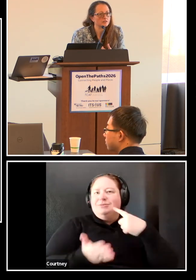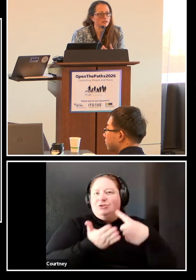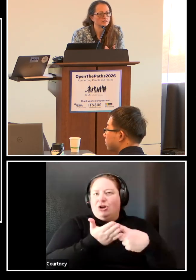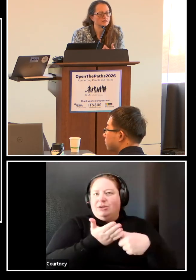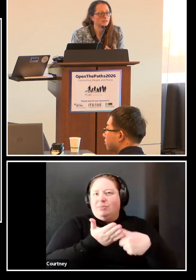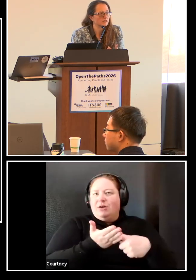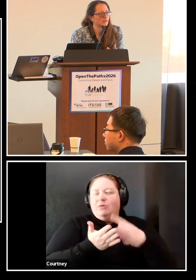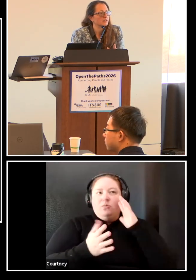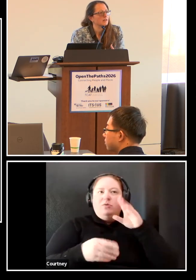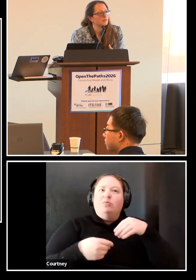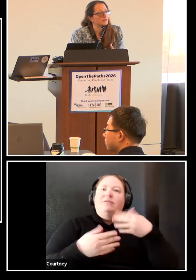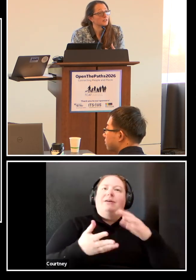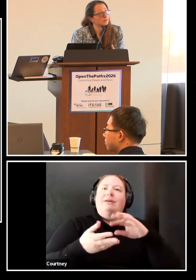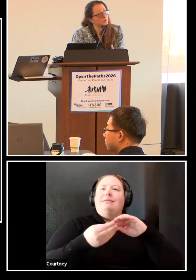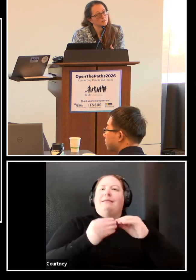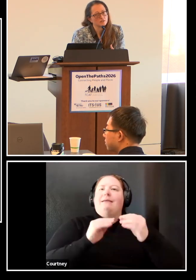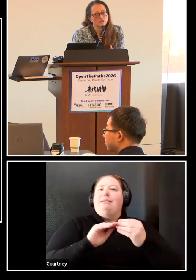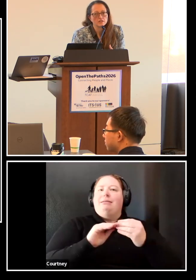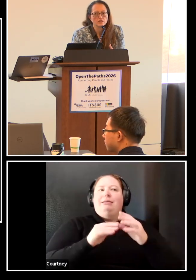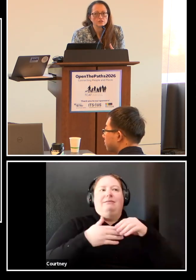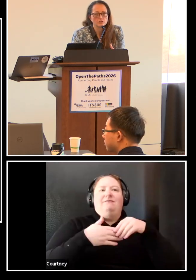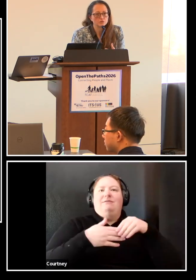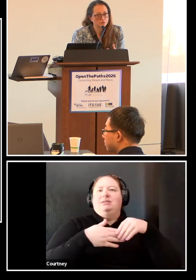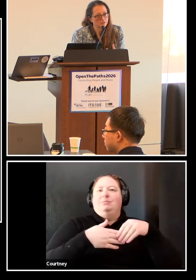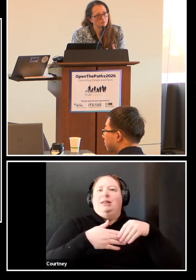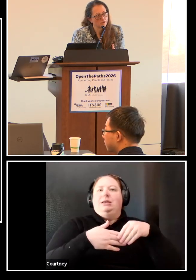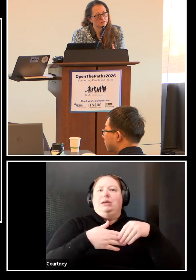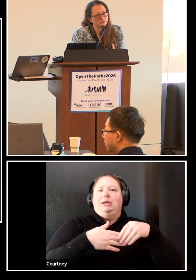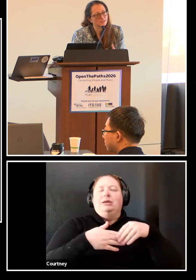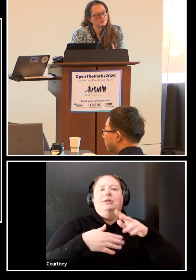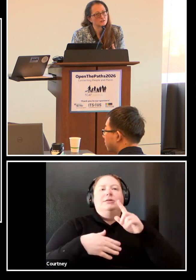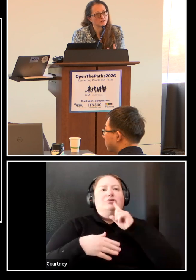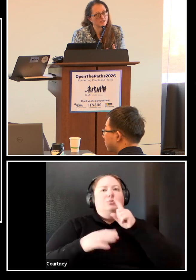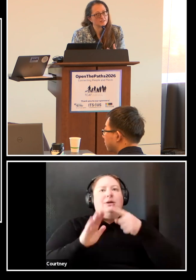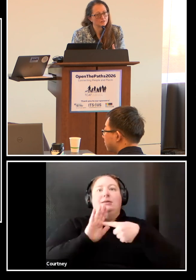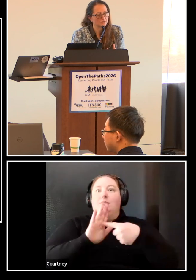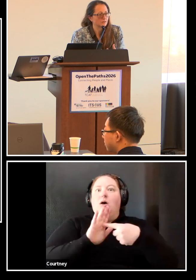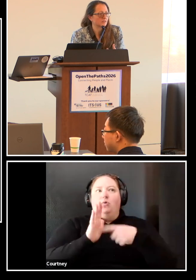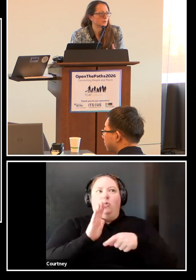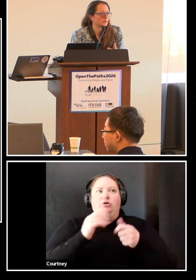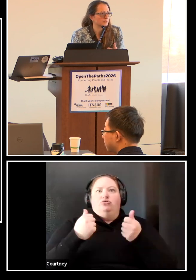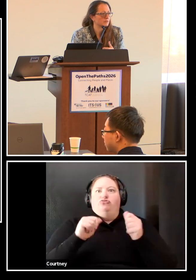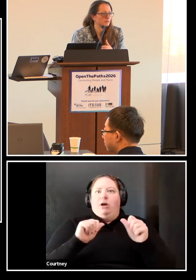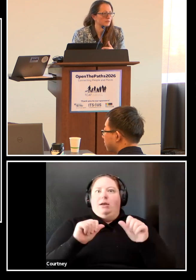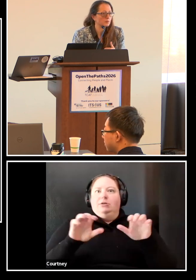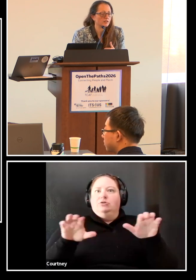the analytic flexibility to really model what you're trying to do as opposed to something